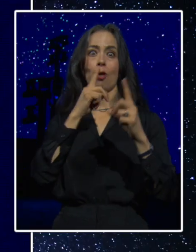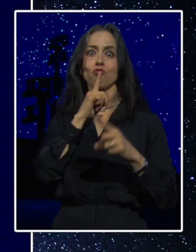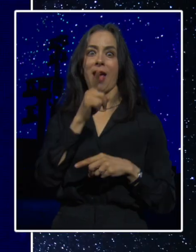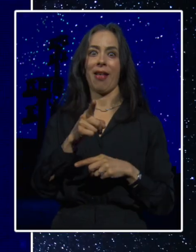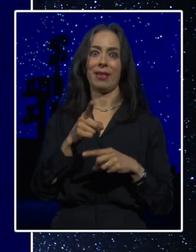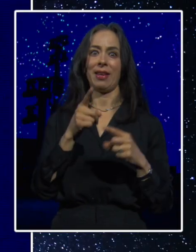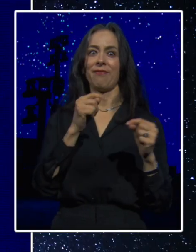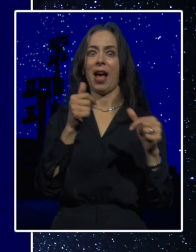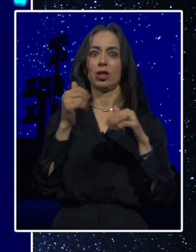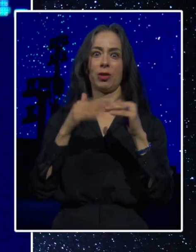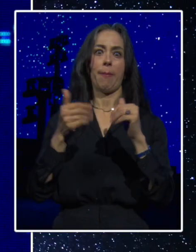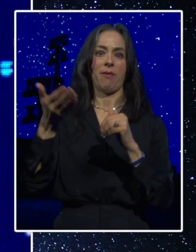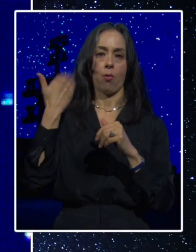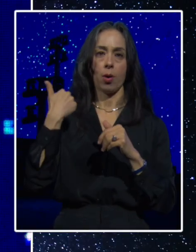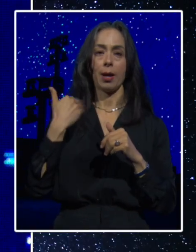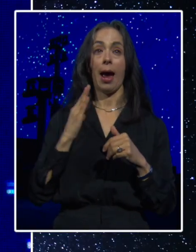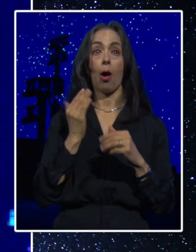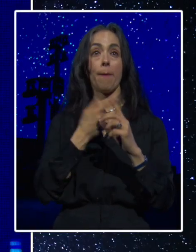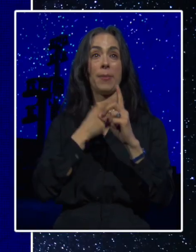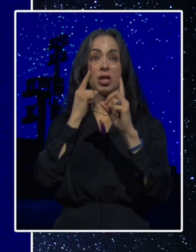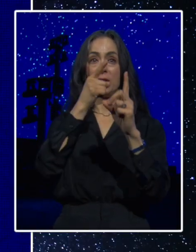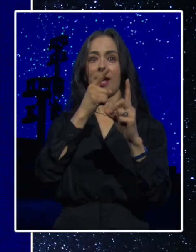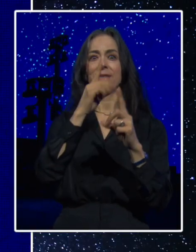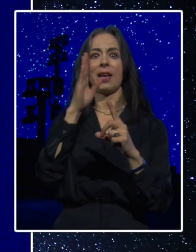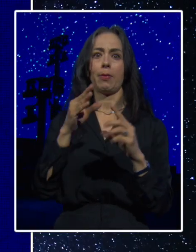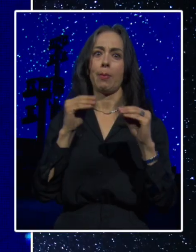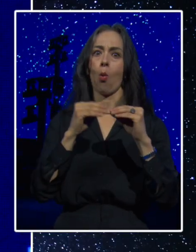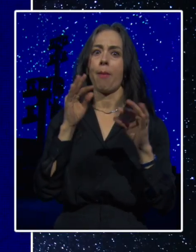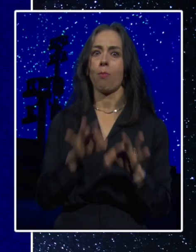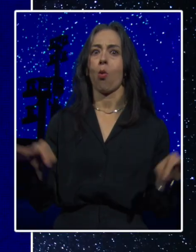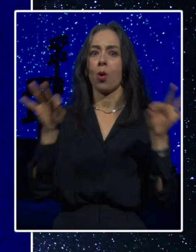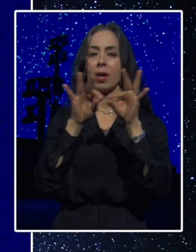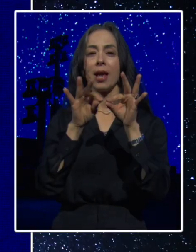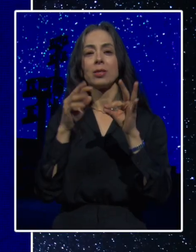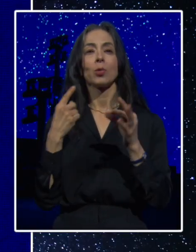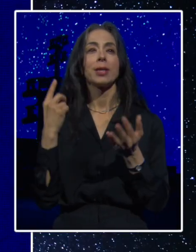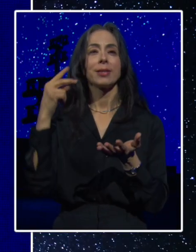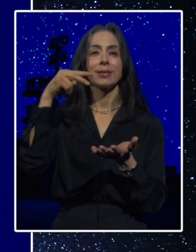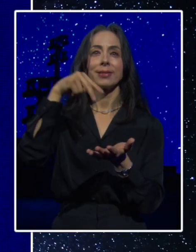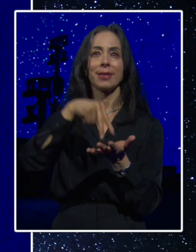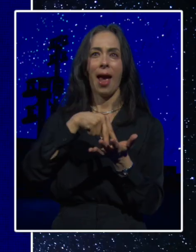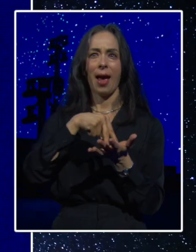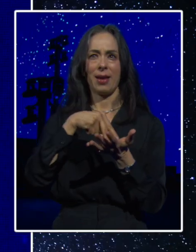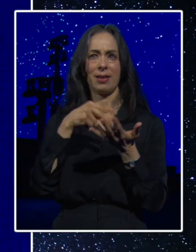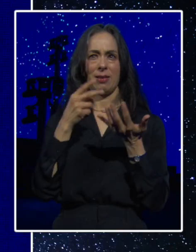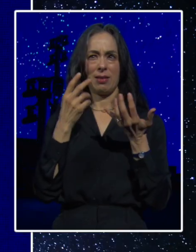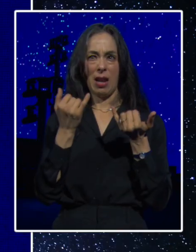And our mission has never been more important as we stand at the edge of a new renaissance.